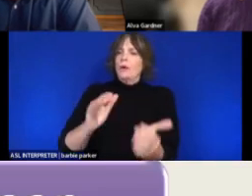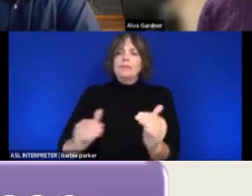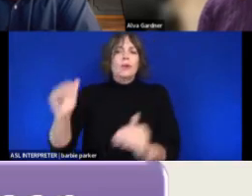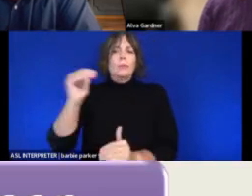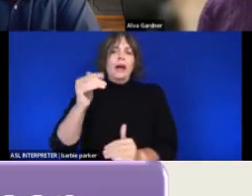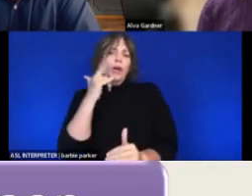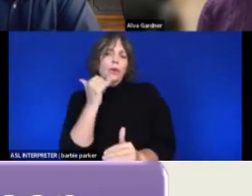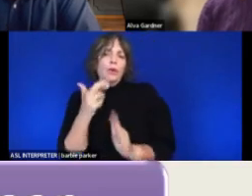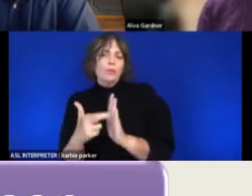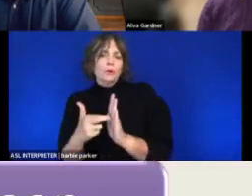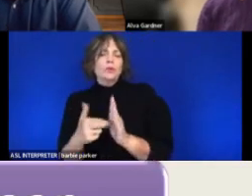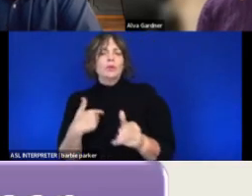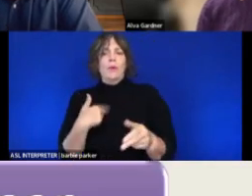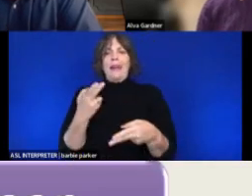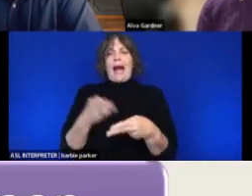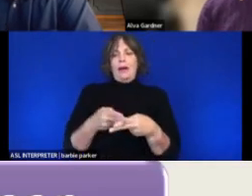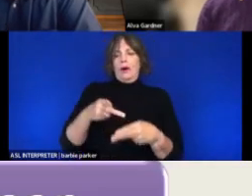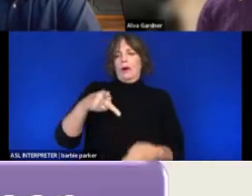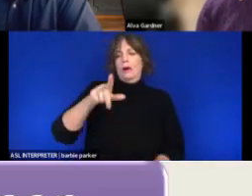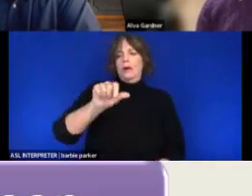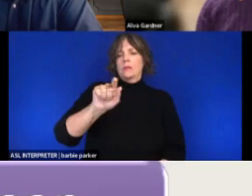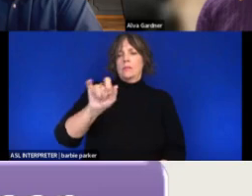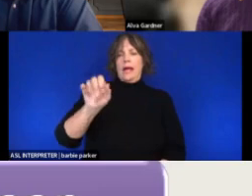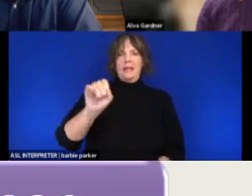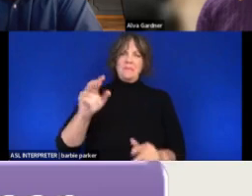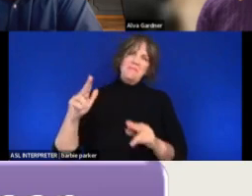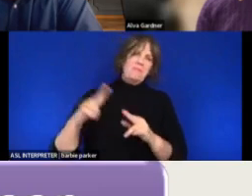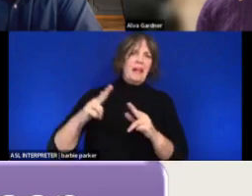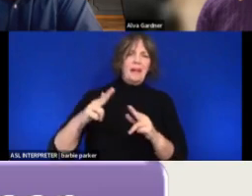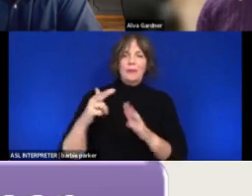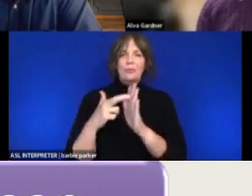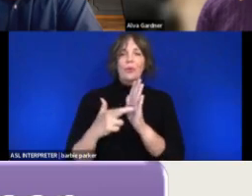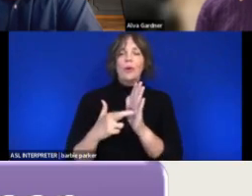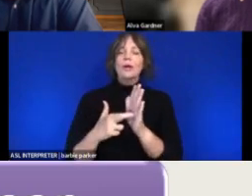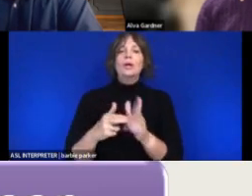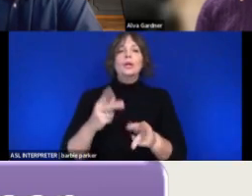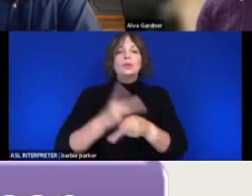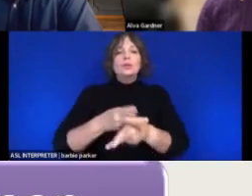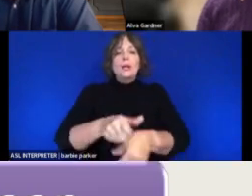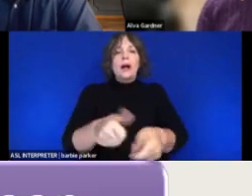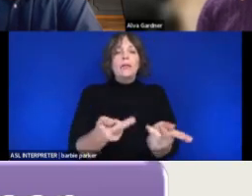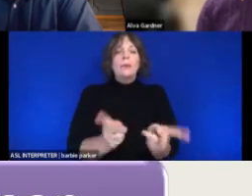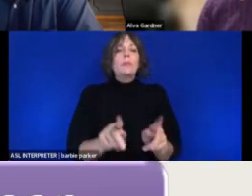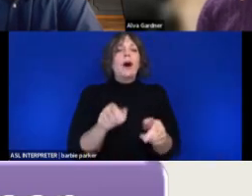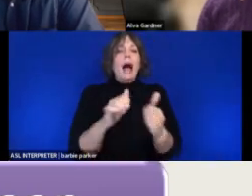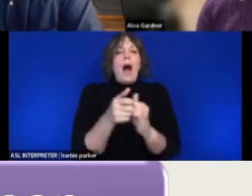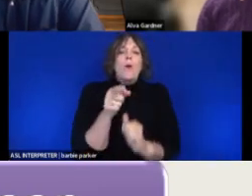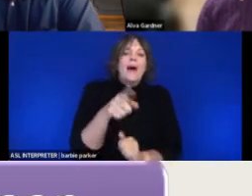platinum rule. And the platinum rule is treat others the way they want to be treated. And this is where we really need to